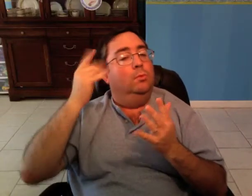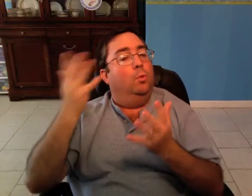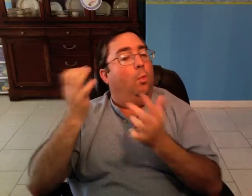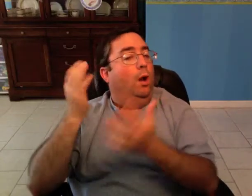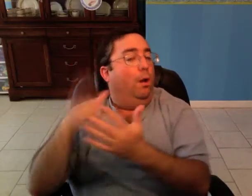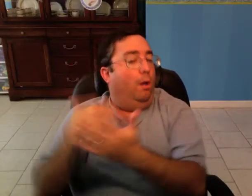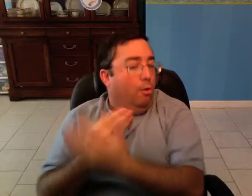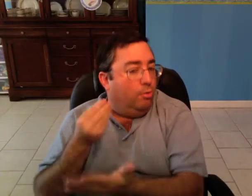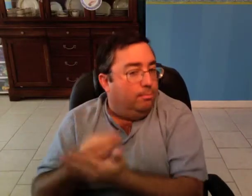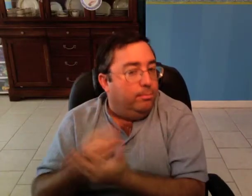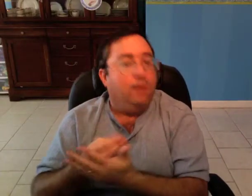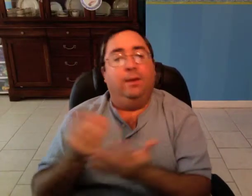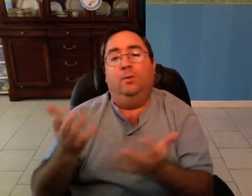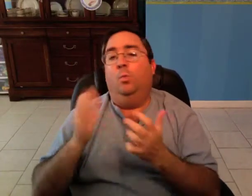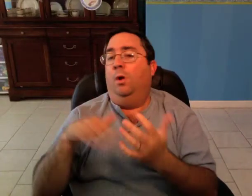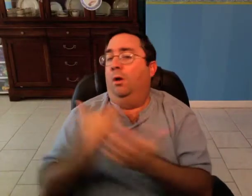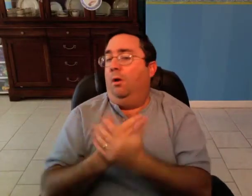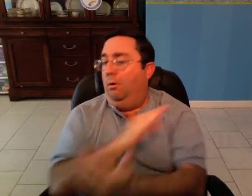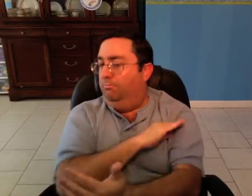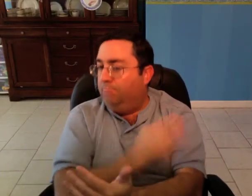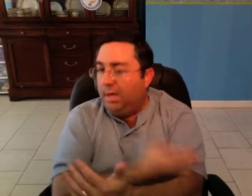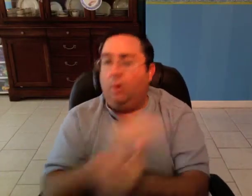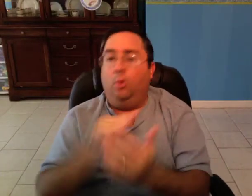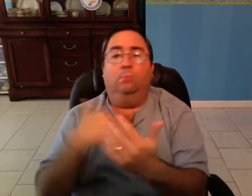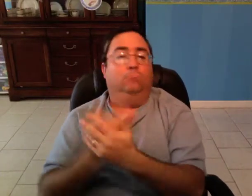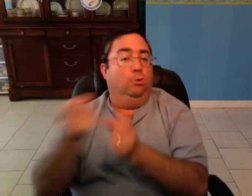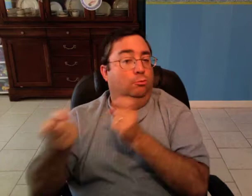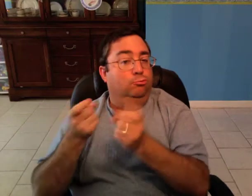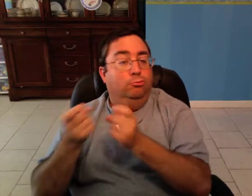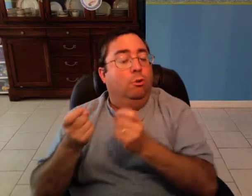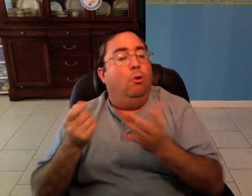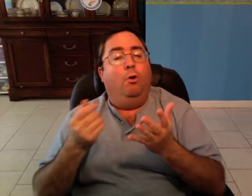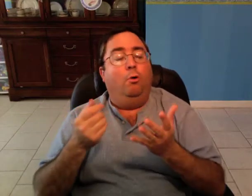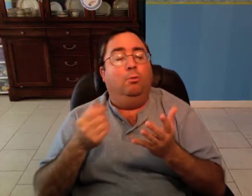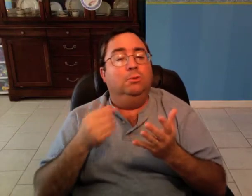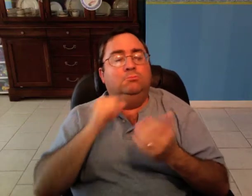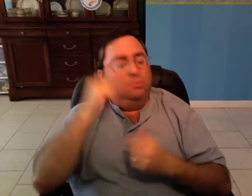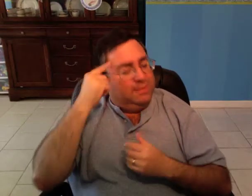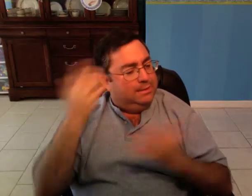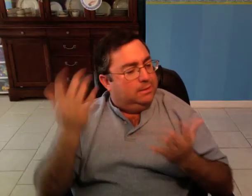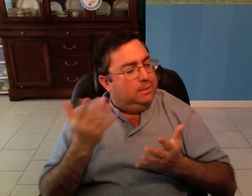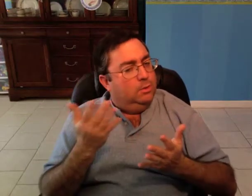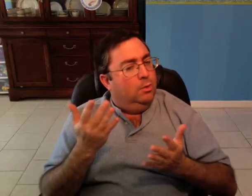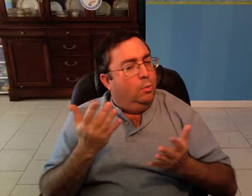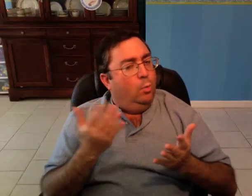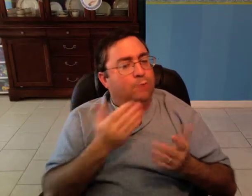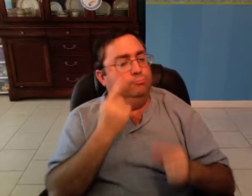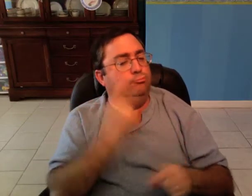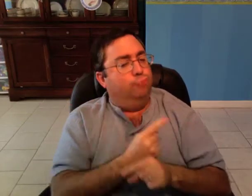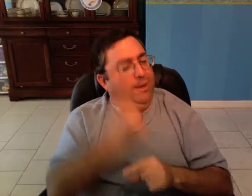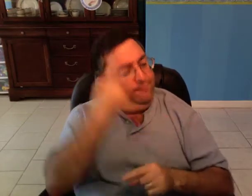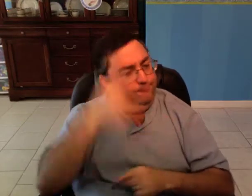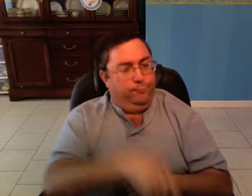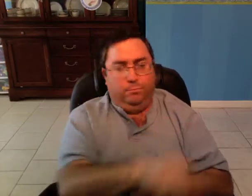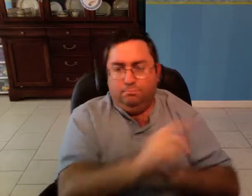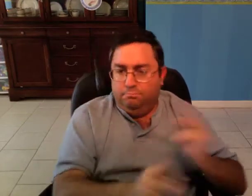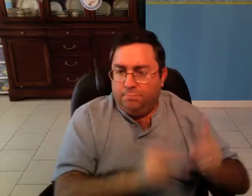The majority wants all the money, power and control. So they don't think of what's right for the minority and help them